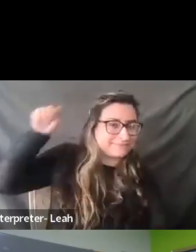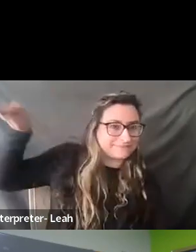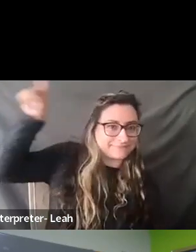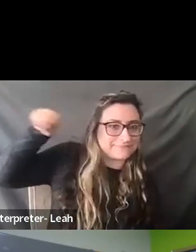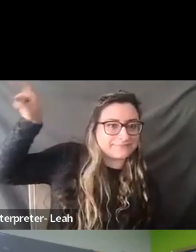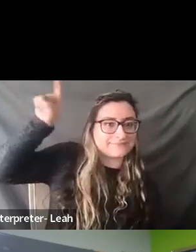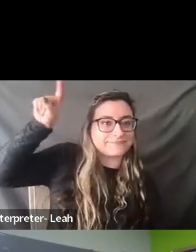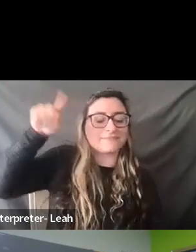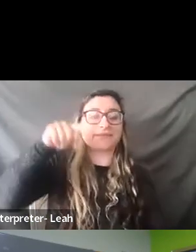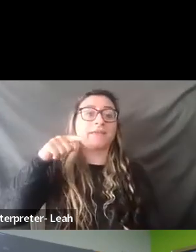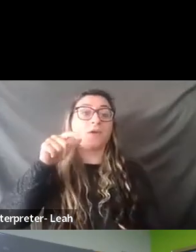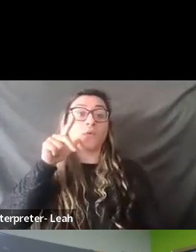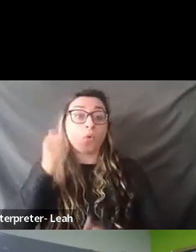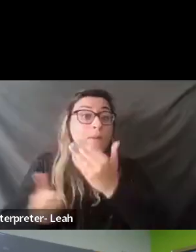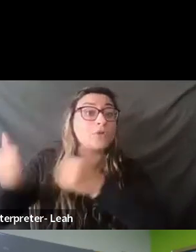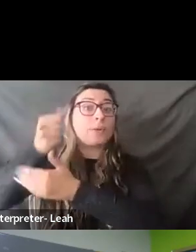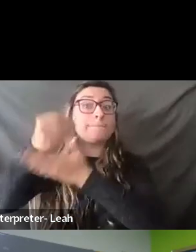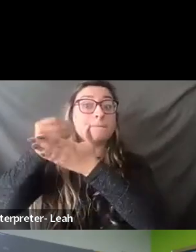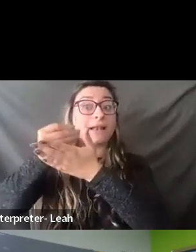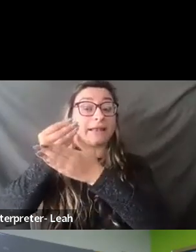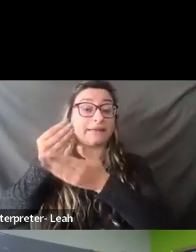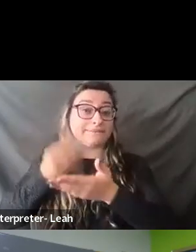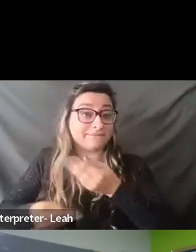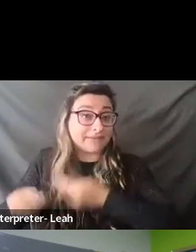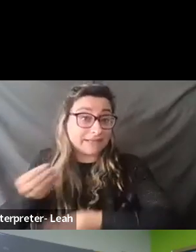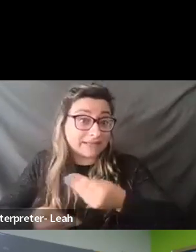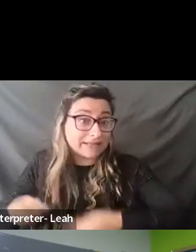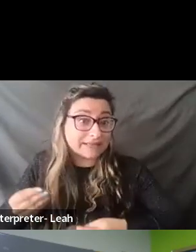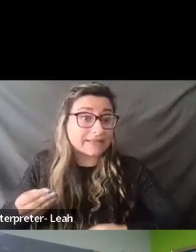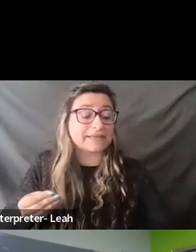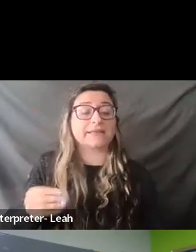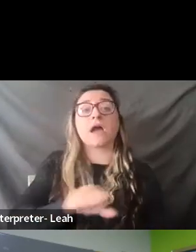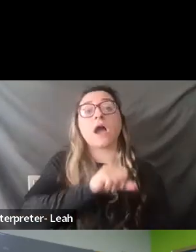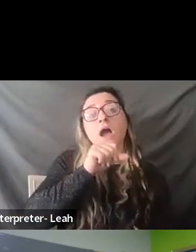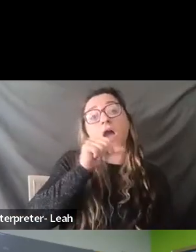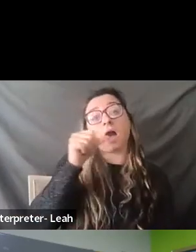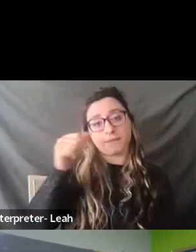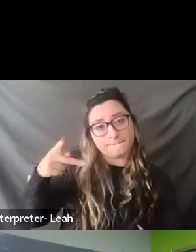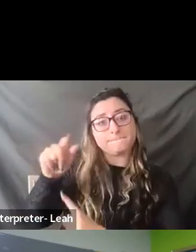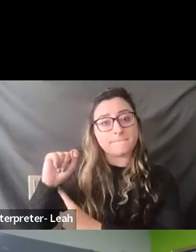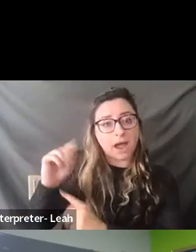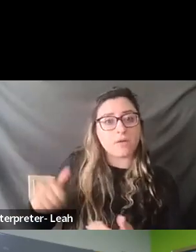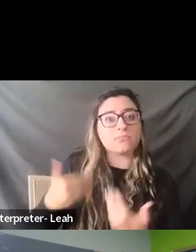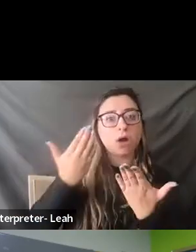And there was a rollup, of course, in terms of the people who were aware of the gaps were not the people who were making the decisions.